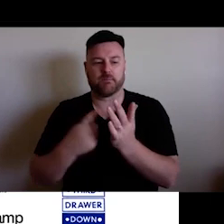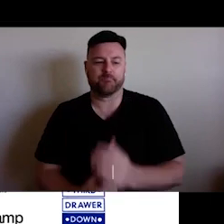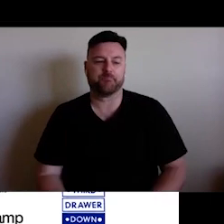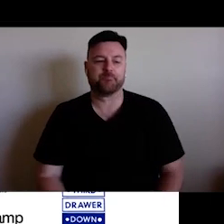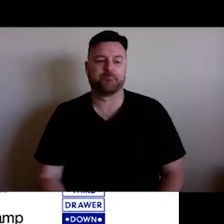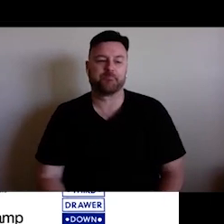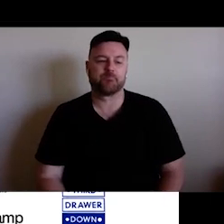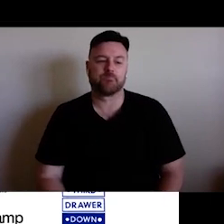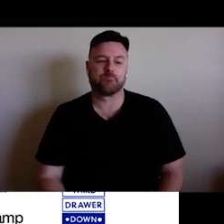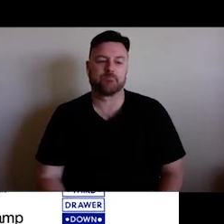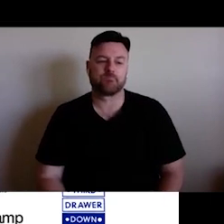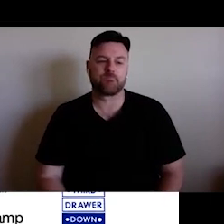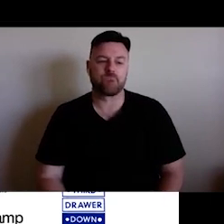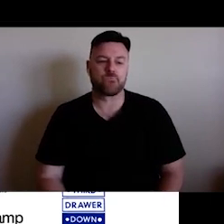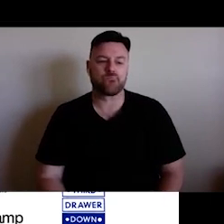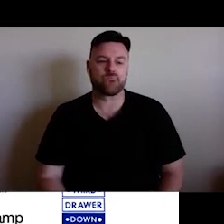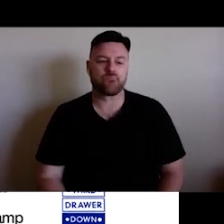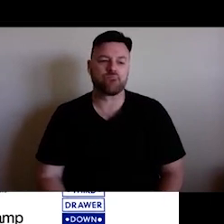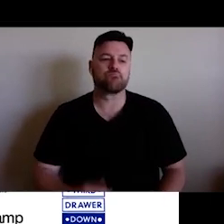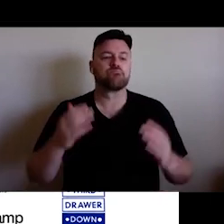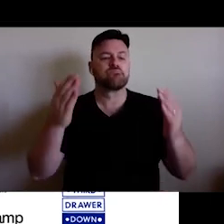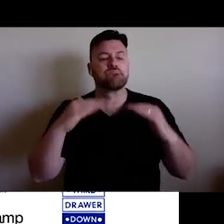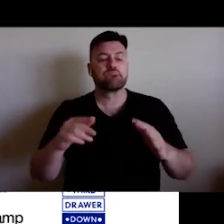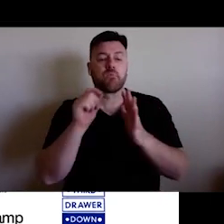classic examples being Spotify, LinkedIn, YouTube. But that free